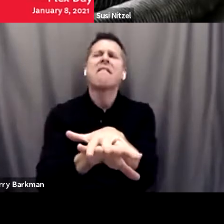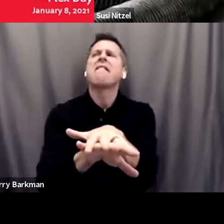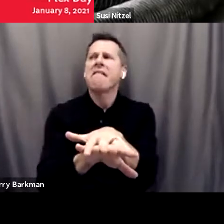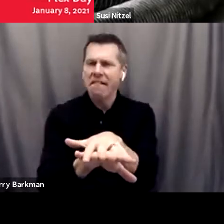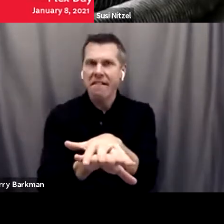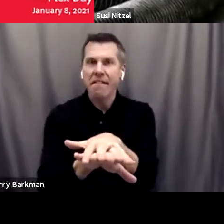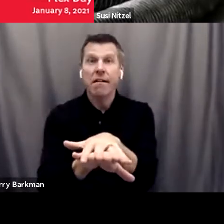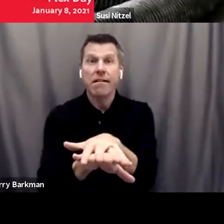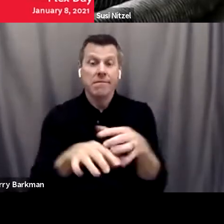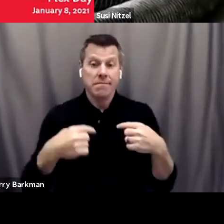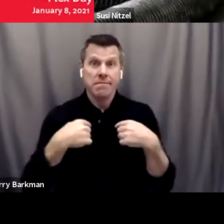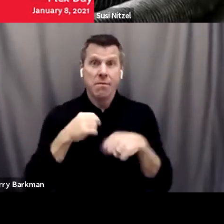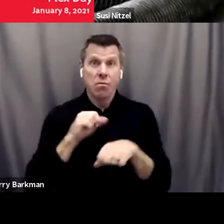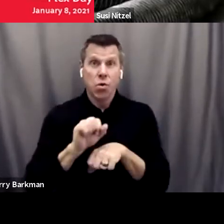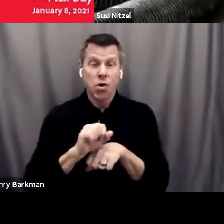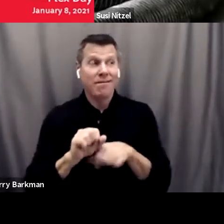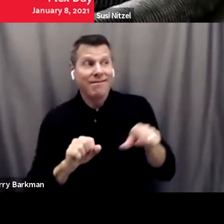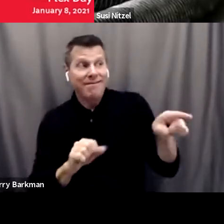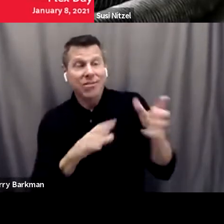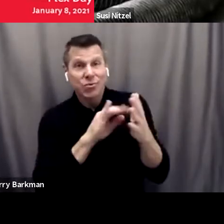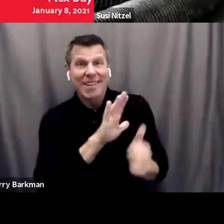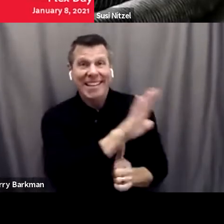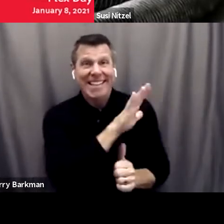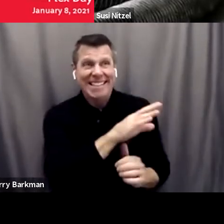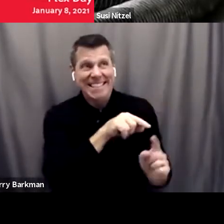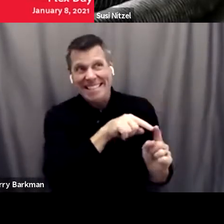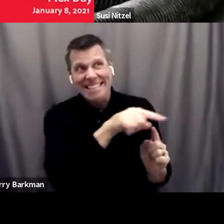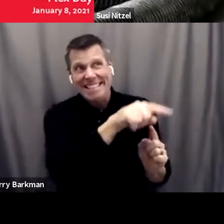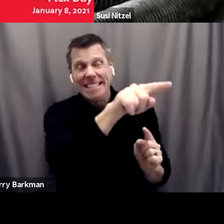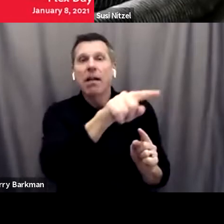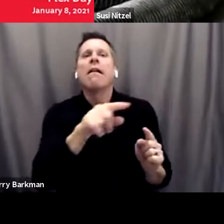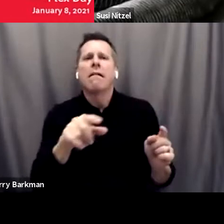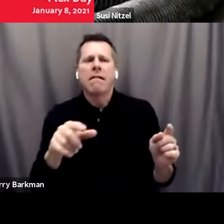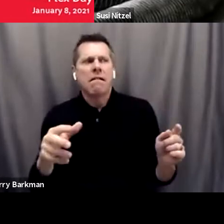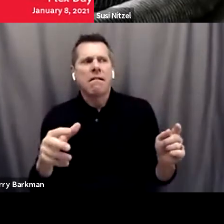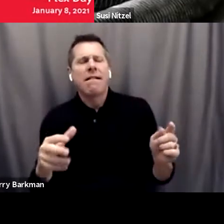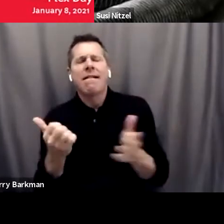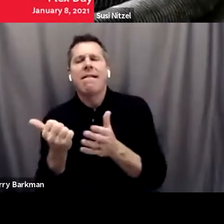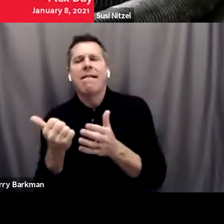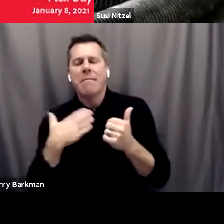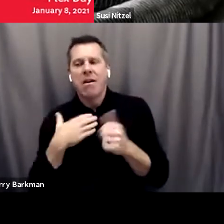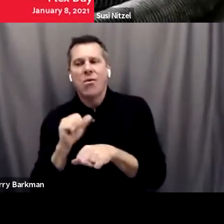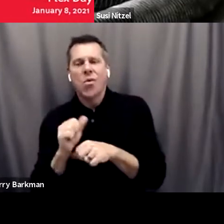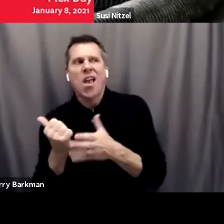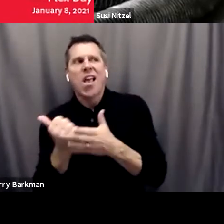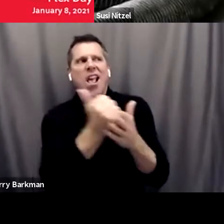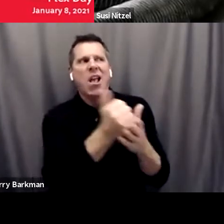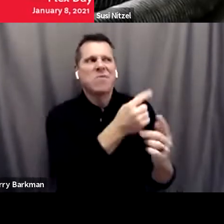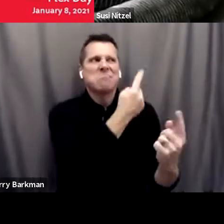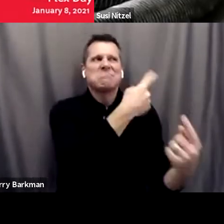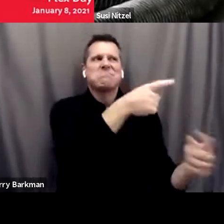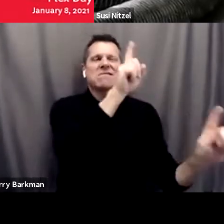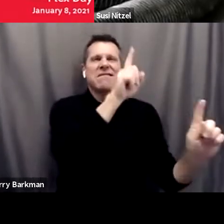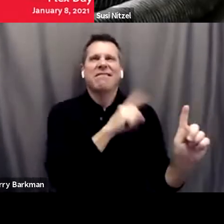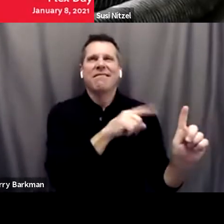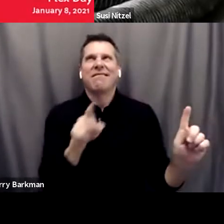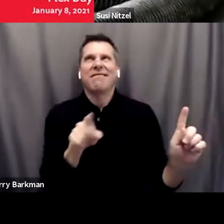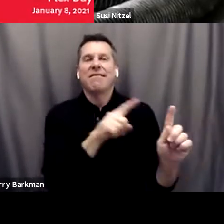work that I do in order for us to, to get the work done and help the student at the end. And I had given one of the examples in one of